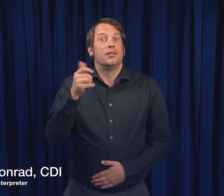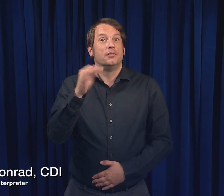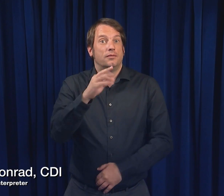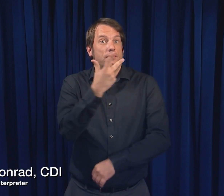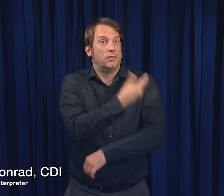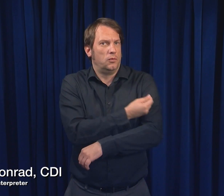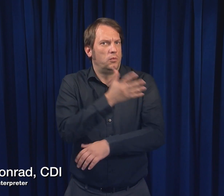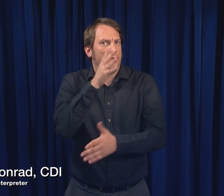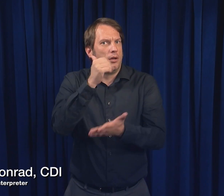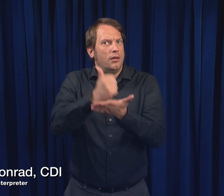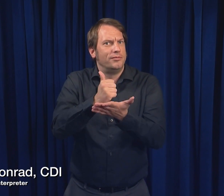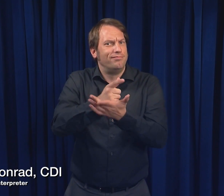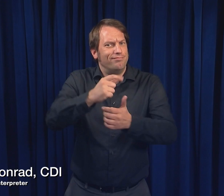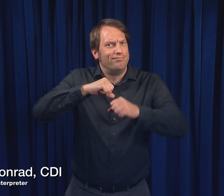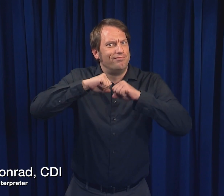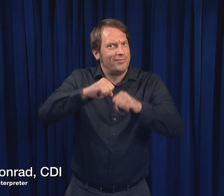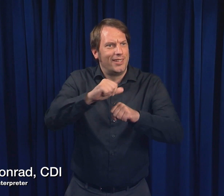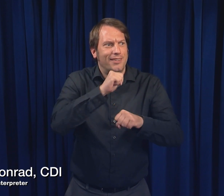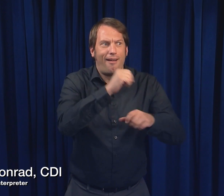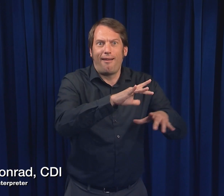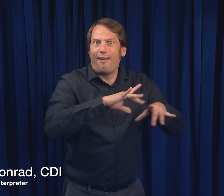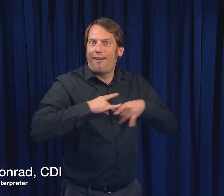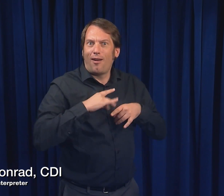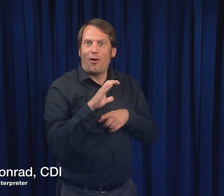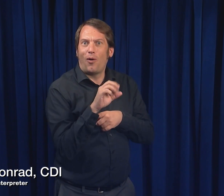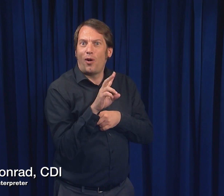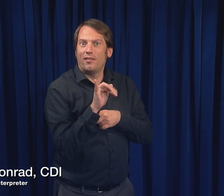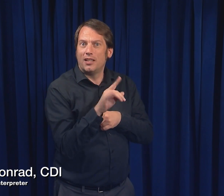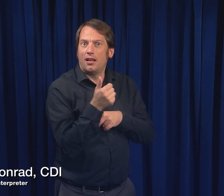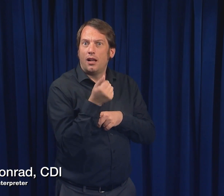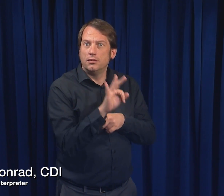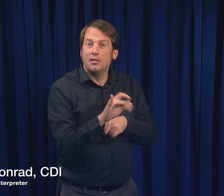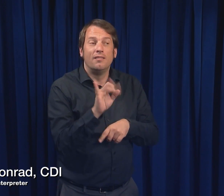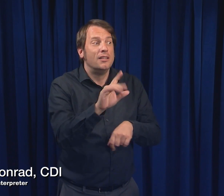Covid-19 vaccines will help protect you from getting Covid-19.